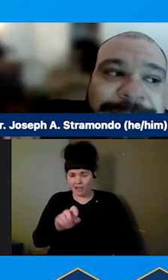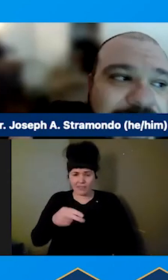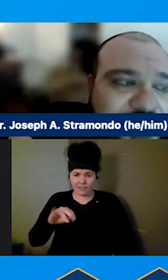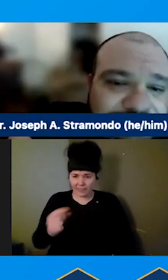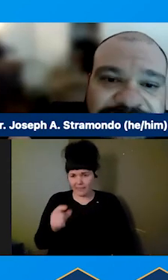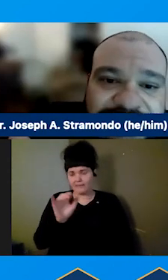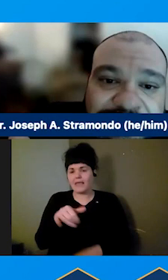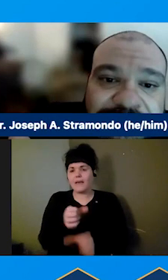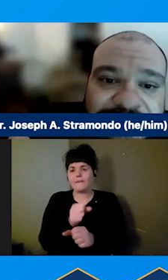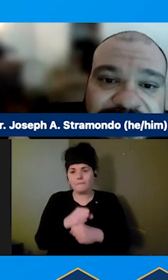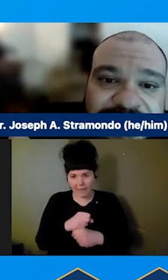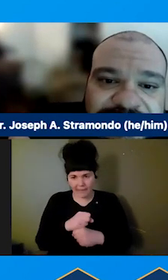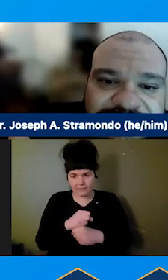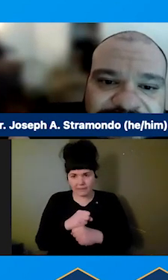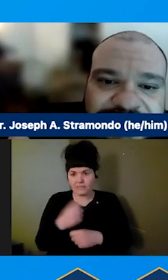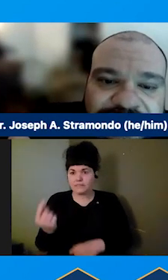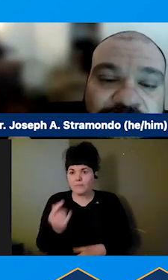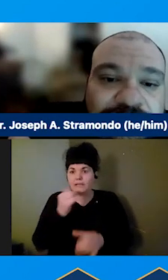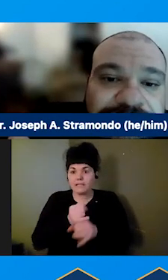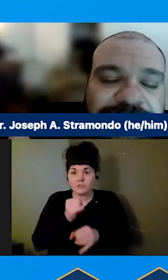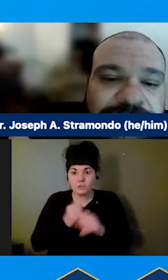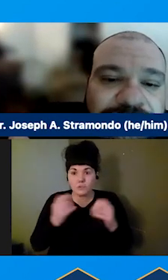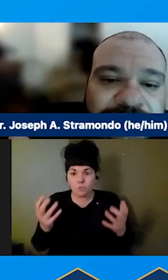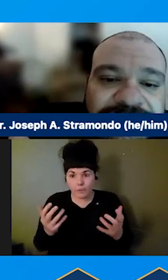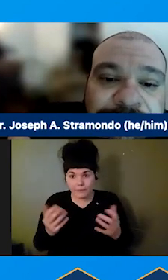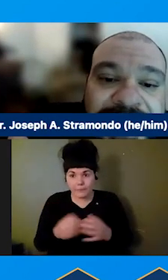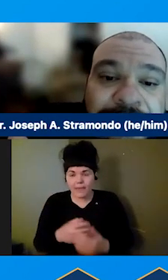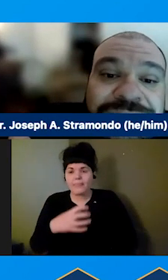the power dynamic within it. Right. Or more importantly, the